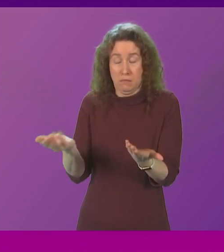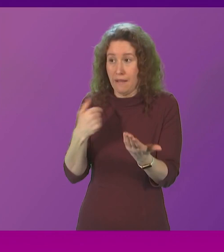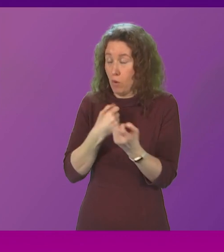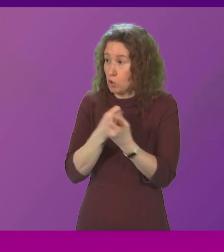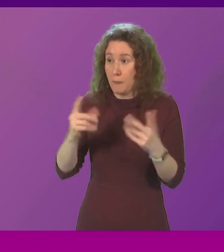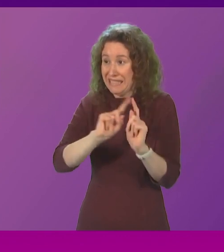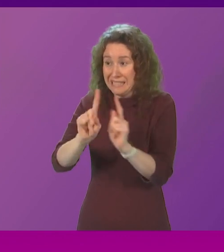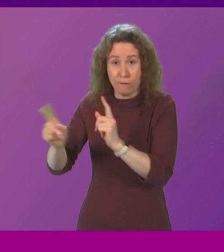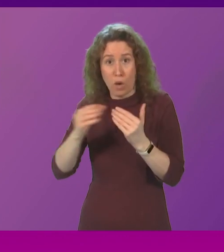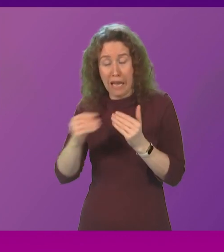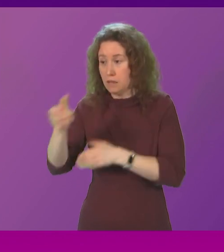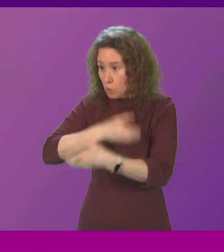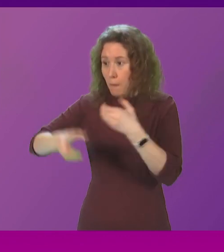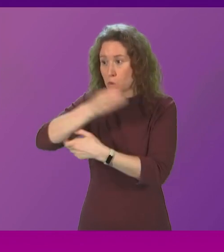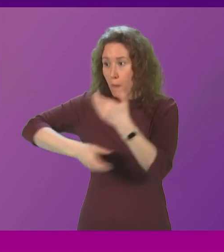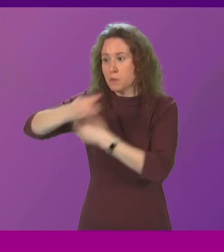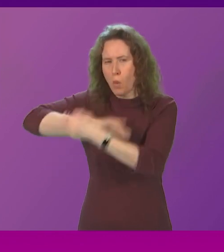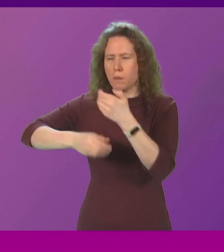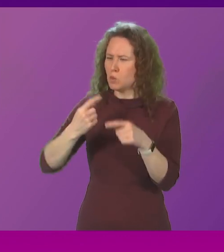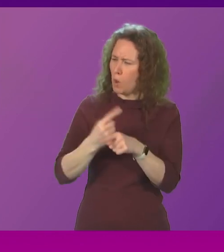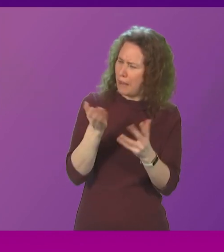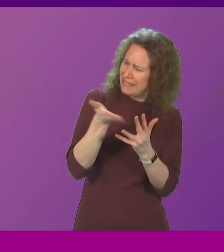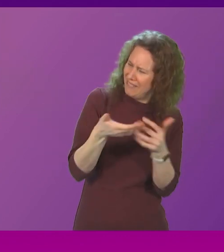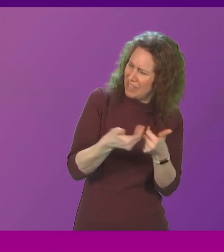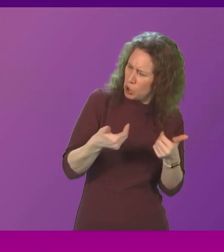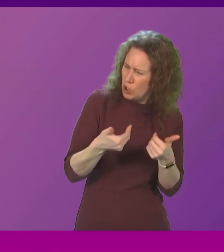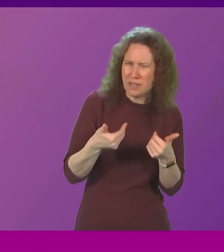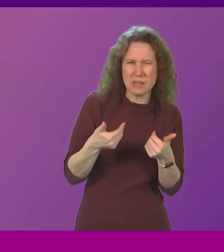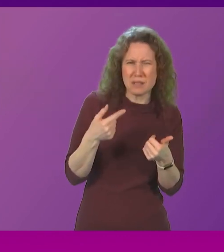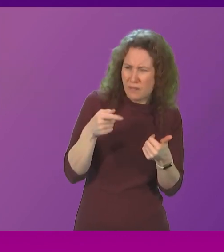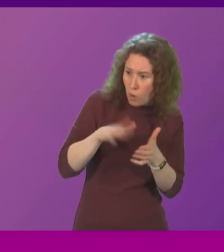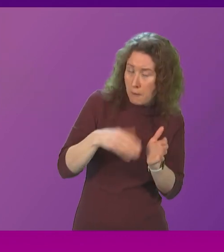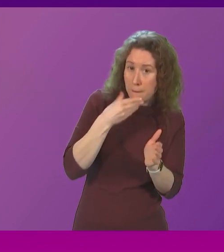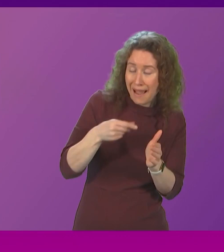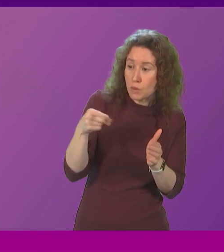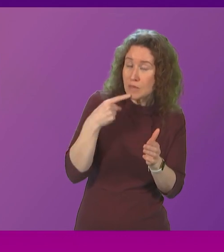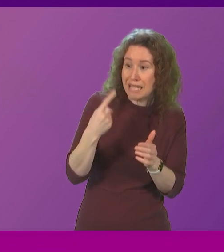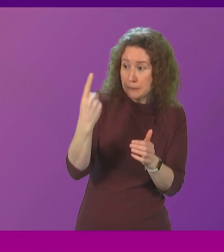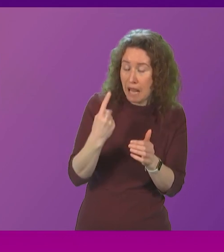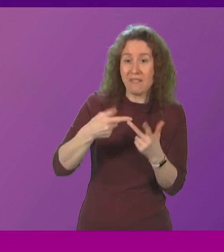The talk of division comes from a man who said that, if he was Prime Minister for one